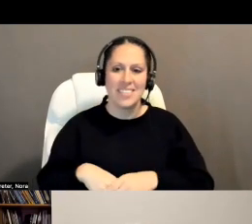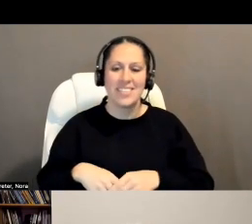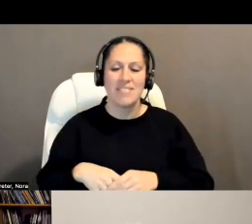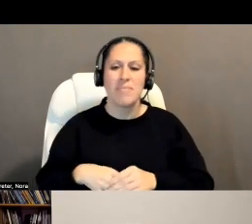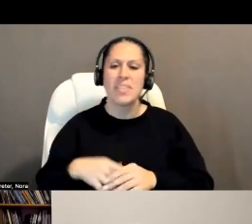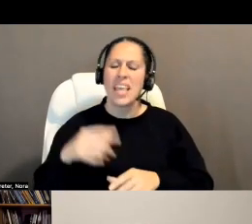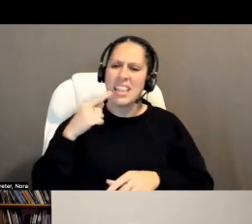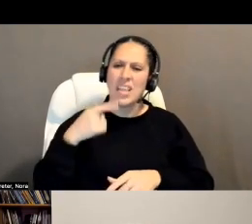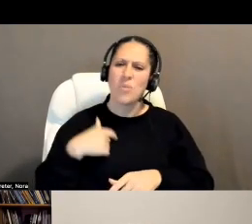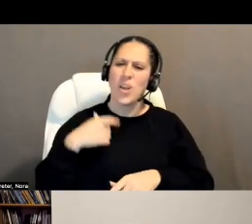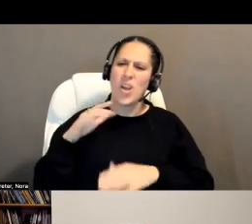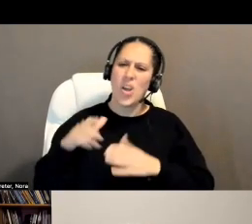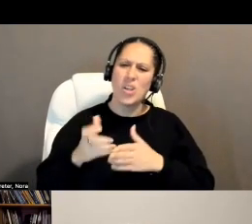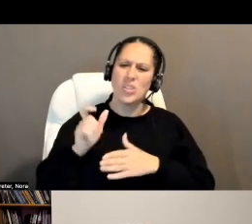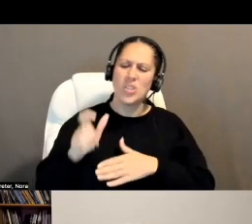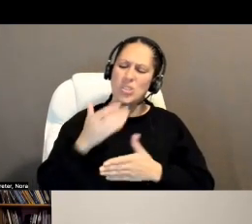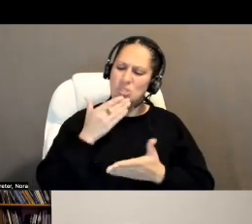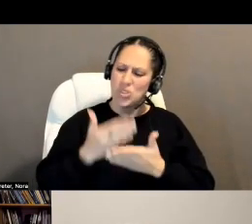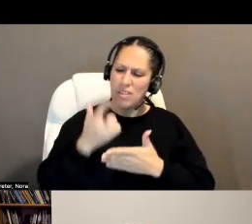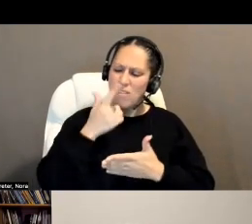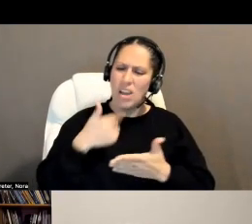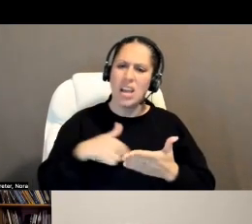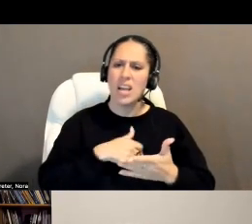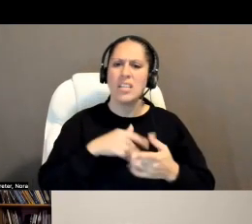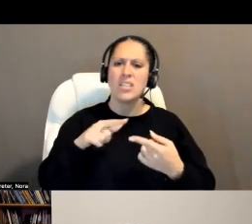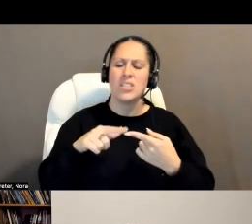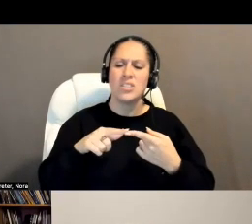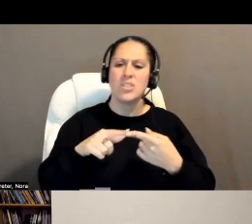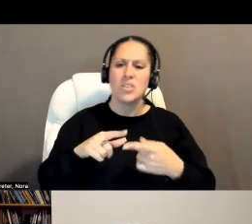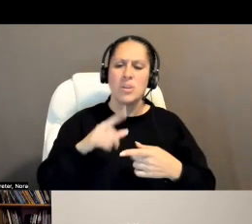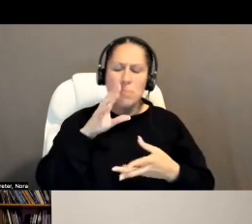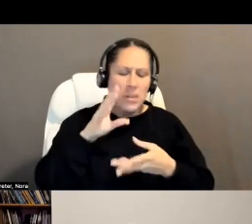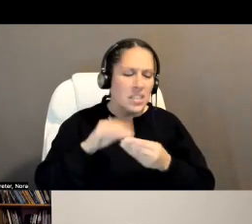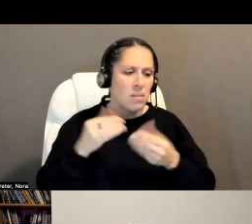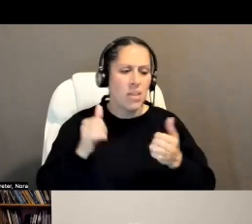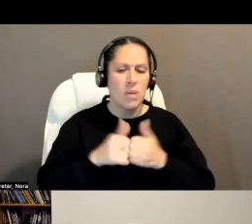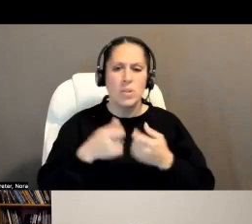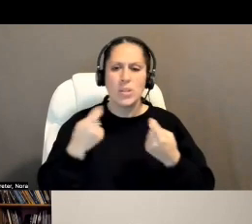Um, I think we all should-- I think it's good for us to pretend, and play with toys and stuff.